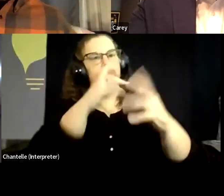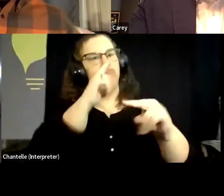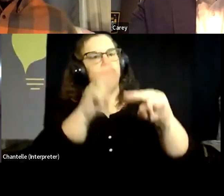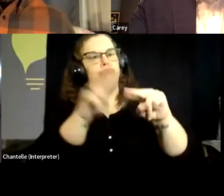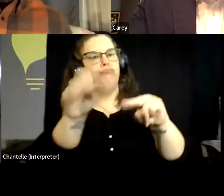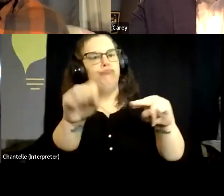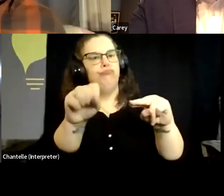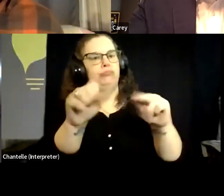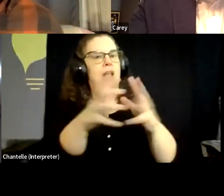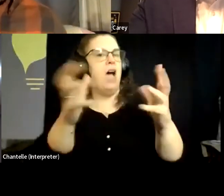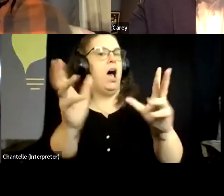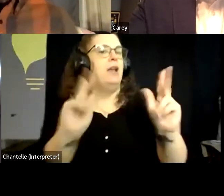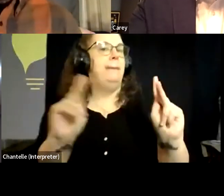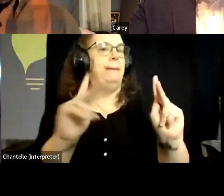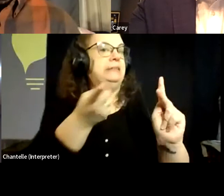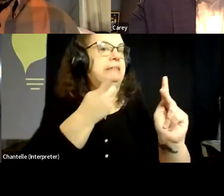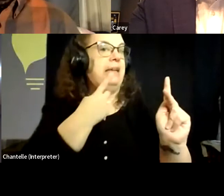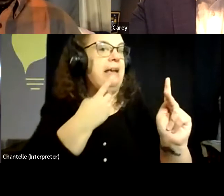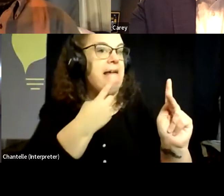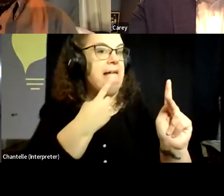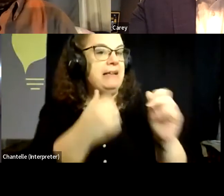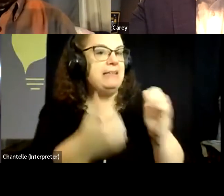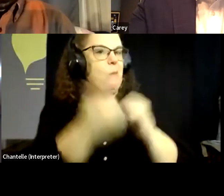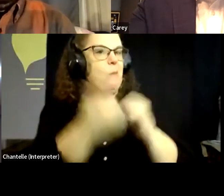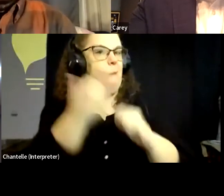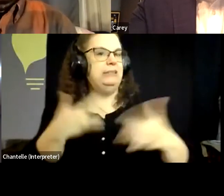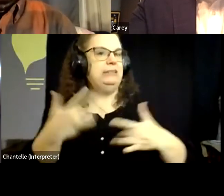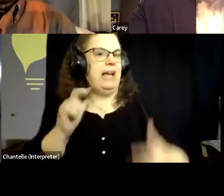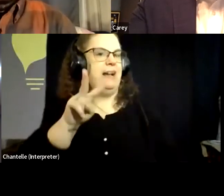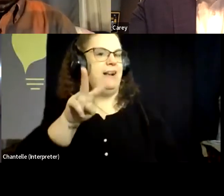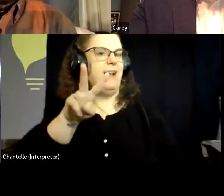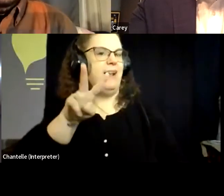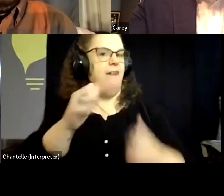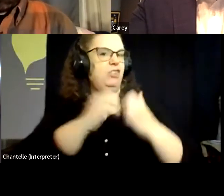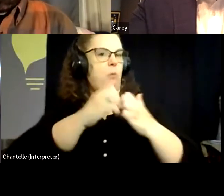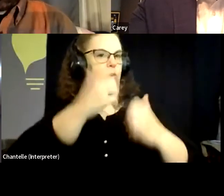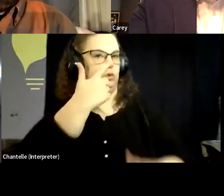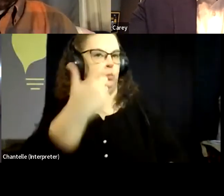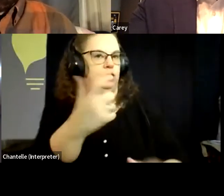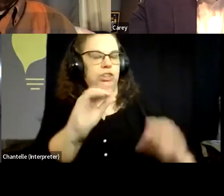A lot of people say it's the most exciting live sport to watch. No offense to football